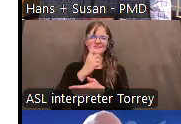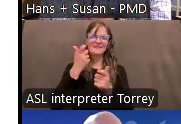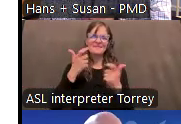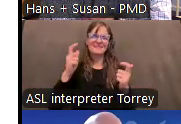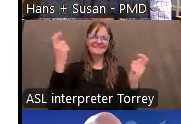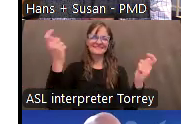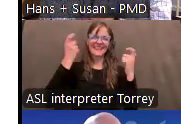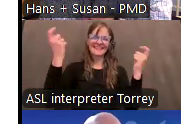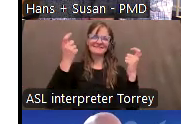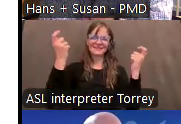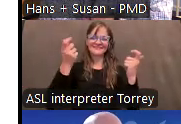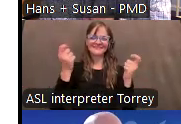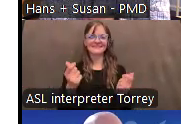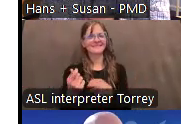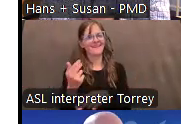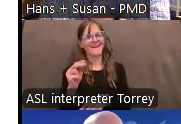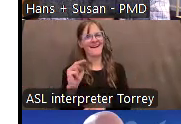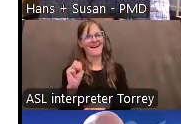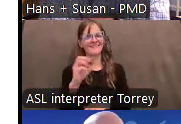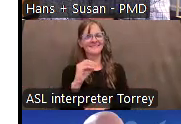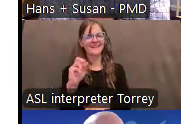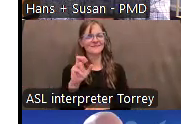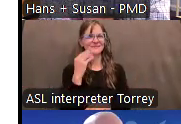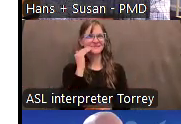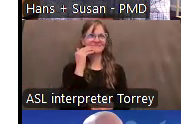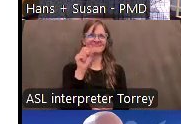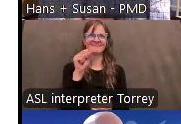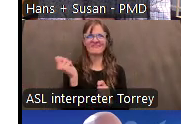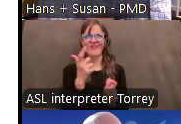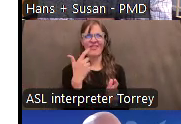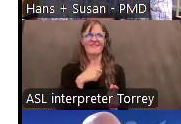And it was enjoyed by all. It was. So back to you. - Yeah.